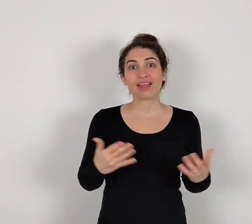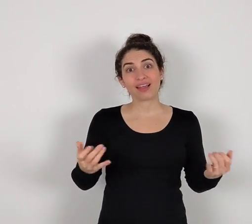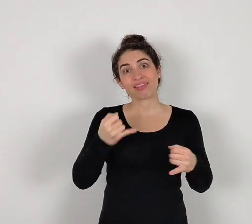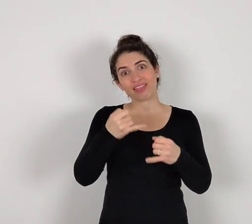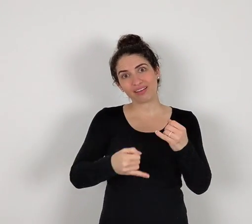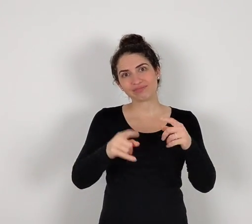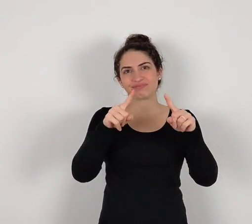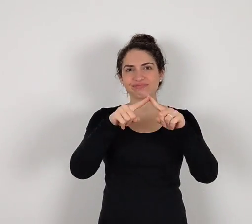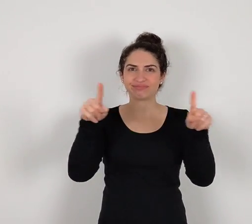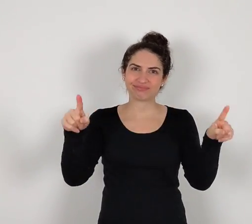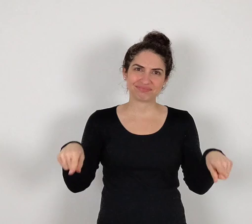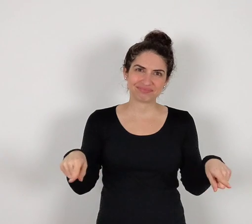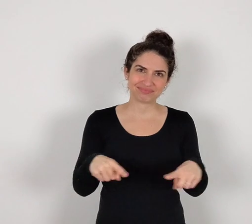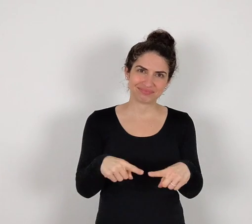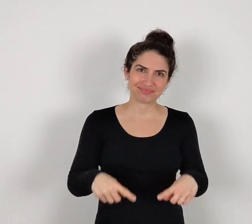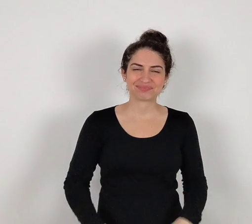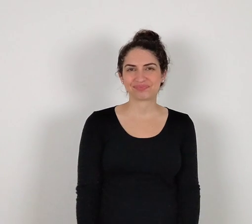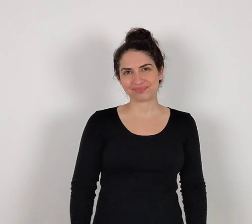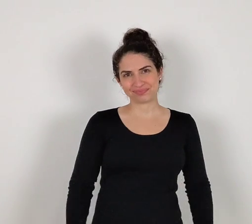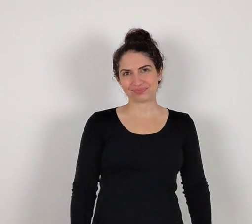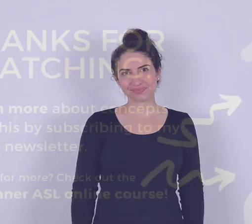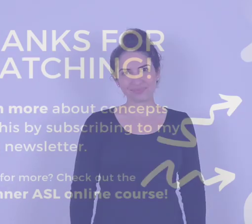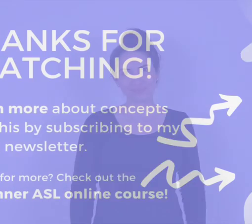And last, "sign" like a paper sign.